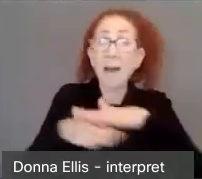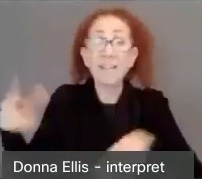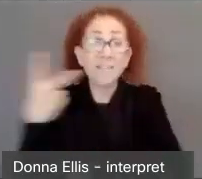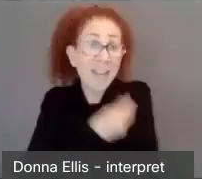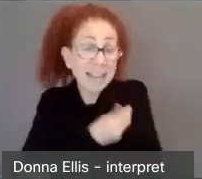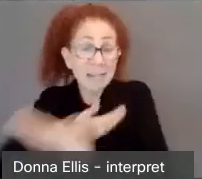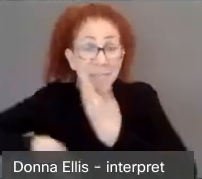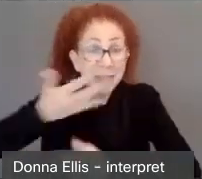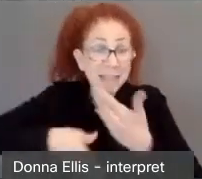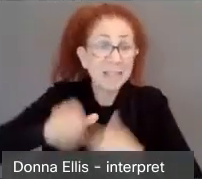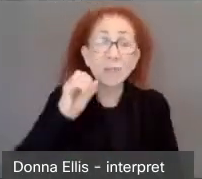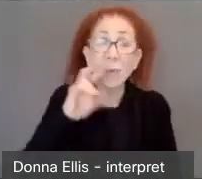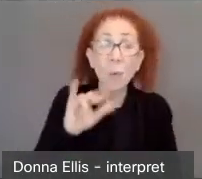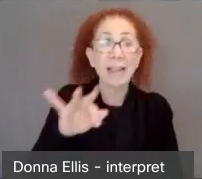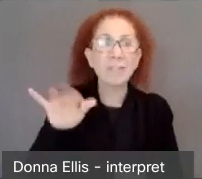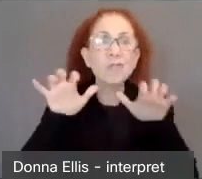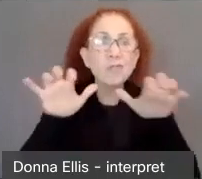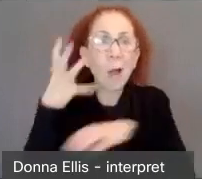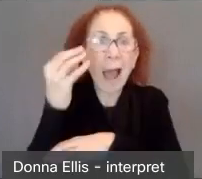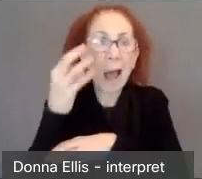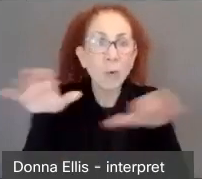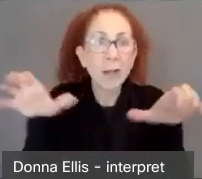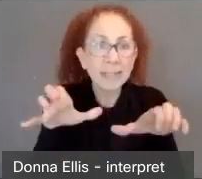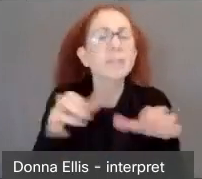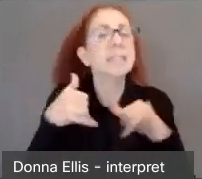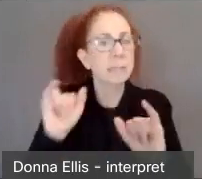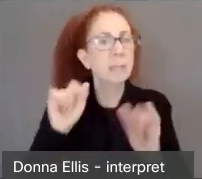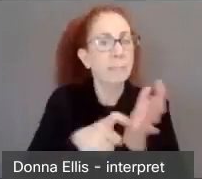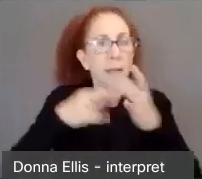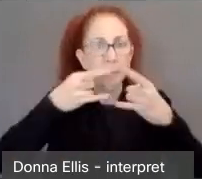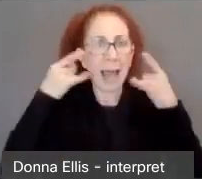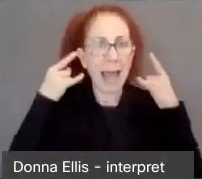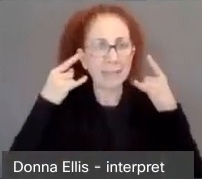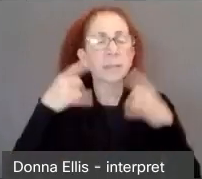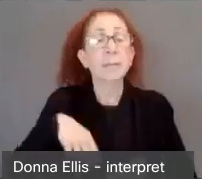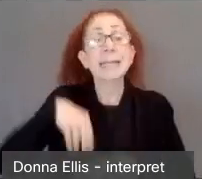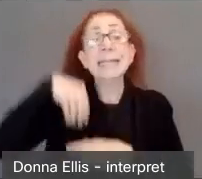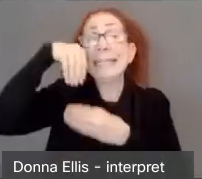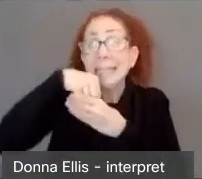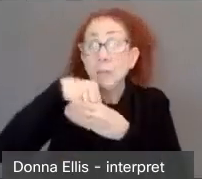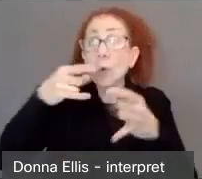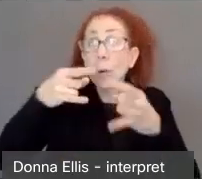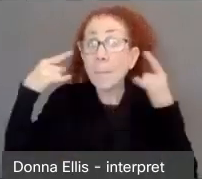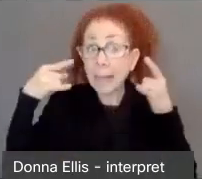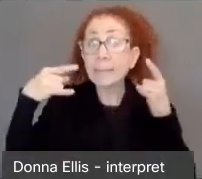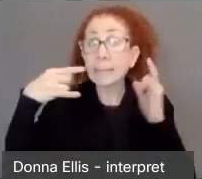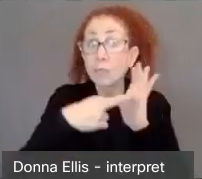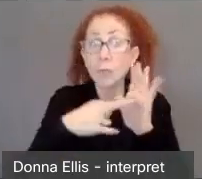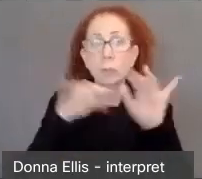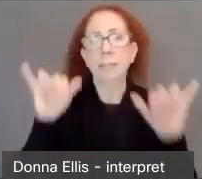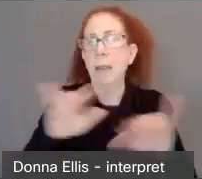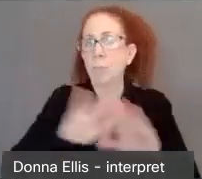when attending crowded outdoor activities. Indoor masking guidance remains unchanged. Just a reminder